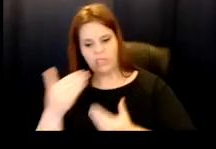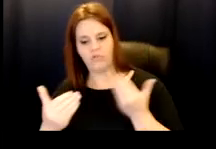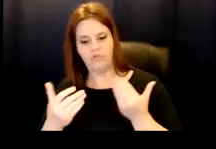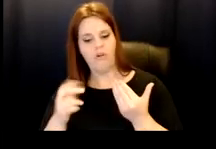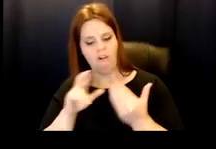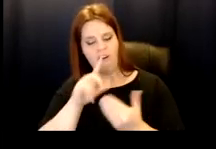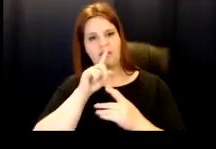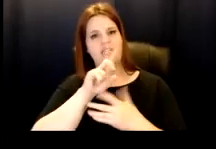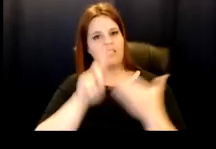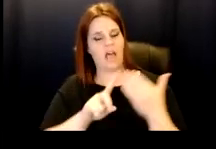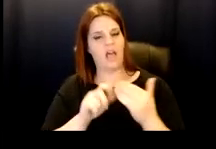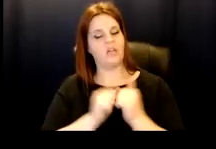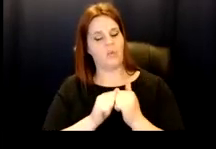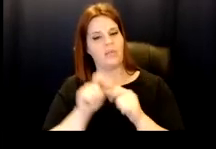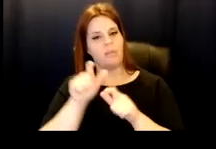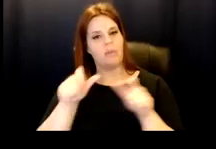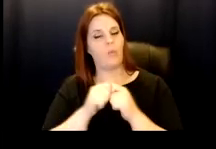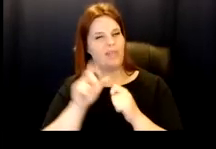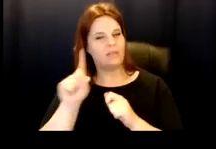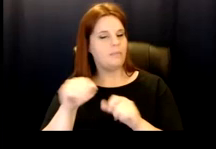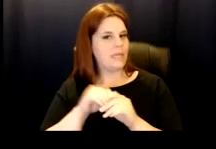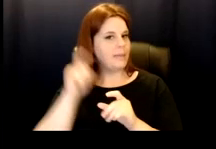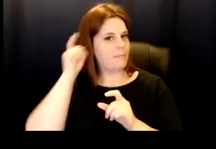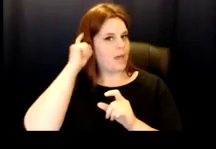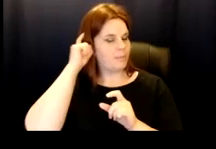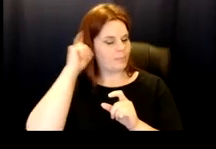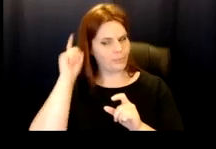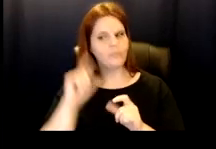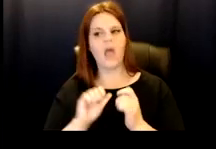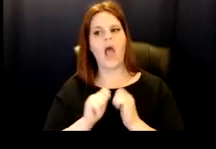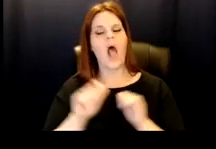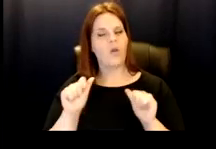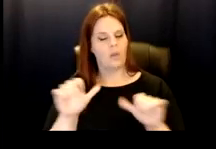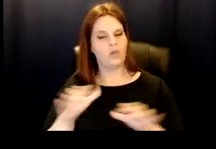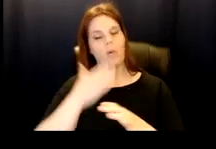for people with disabilities in mind. How do we do a better job identifying those who